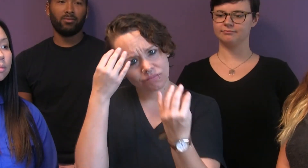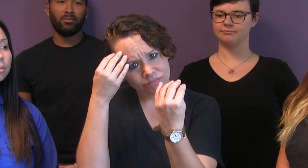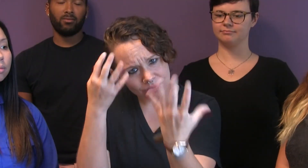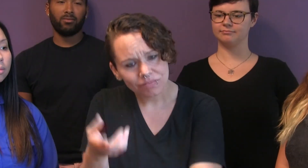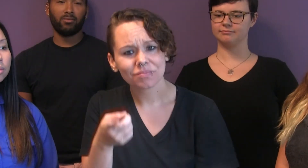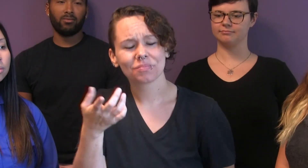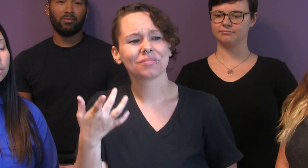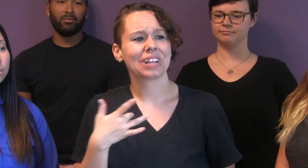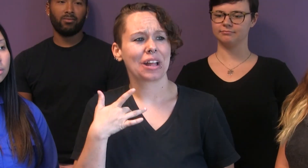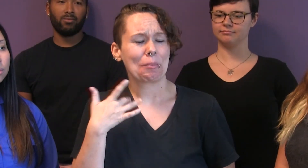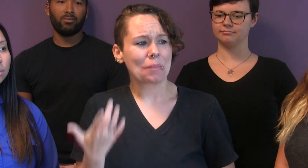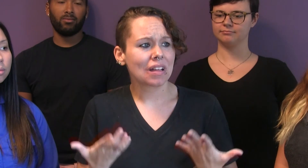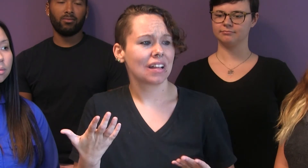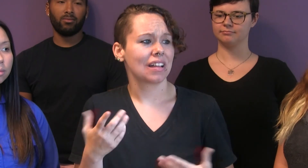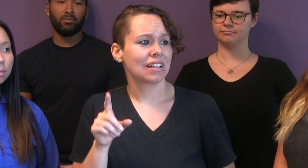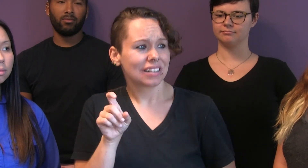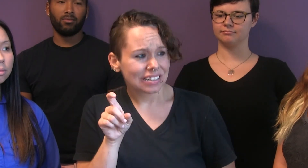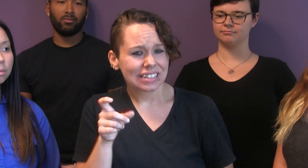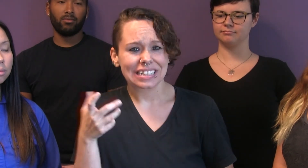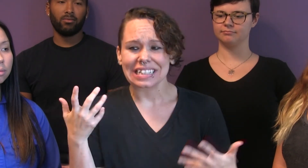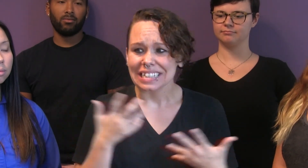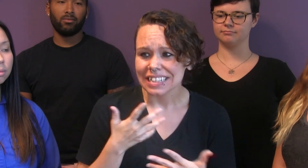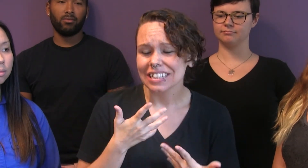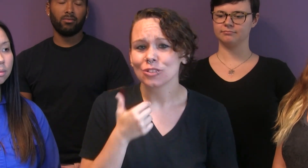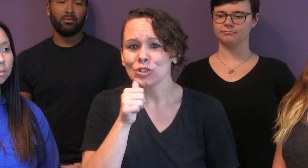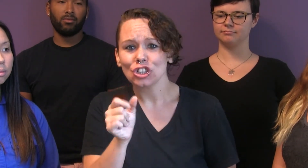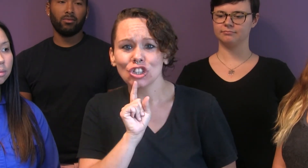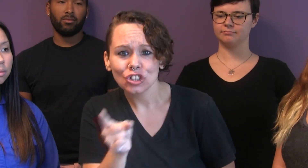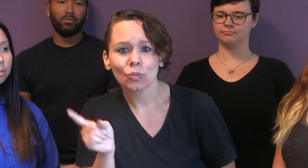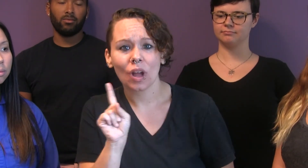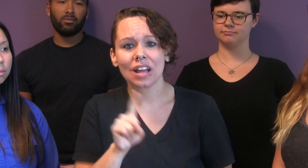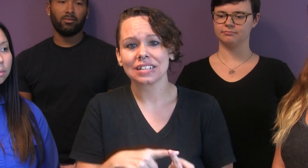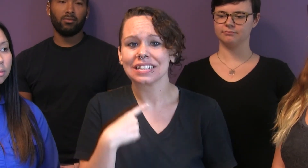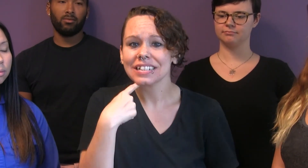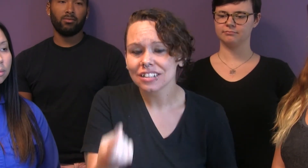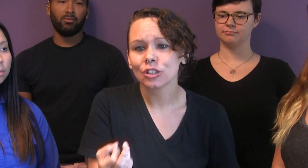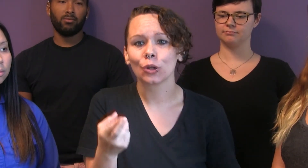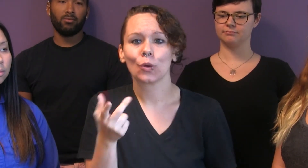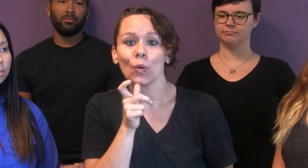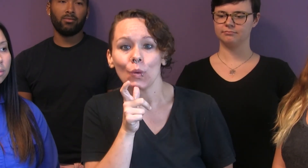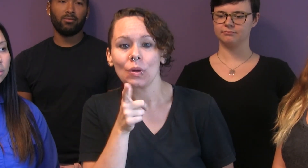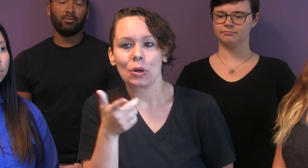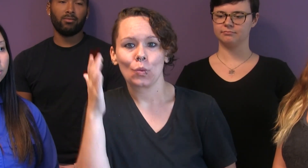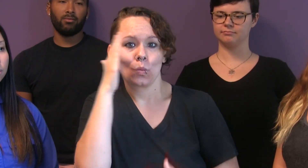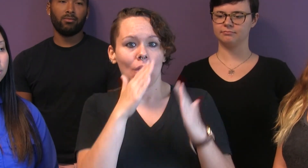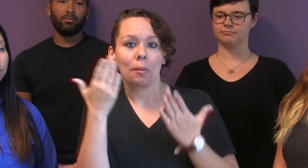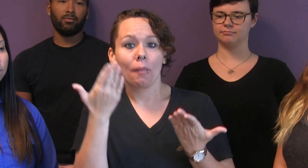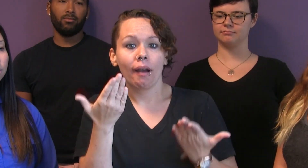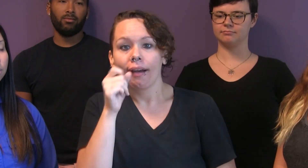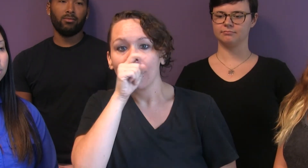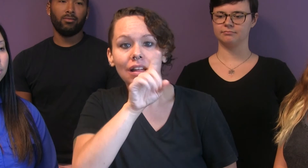You might feel that you have nobody you can tell about this and you may be afraid that if you tell somebody,